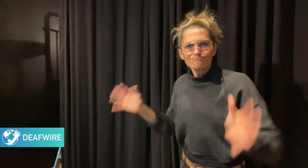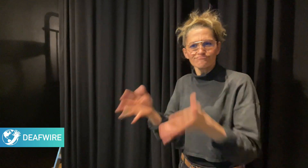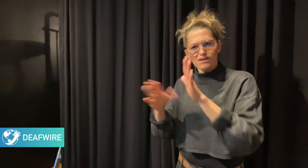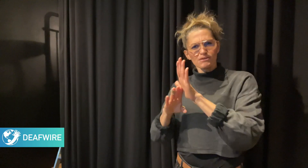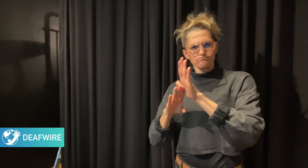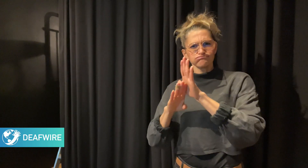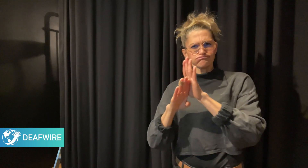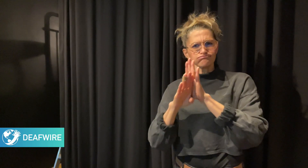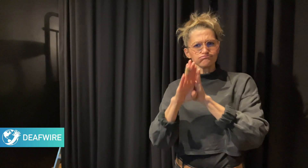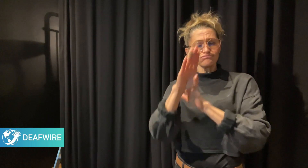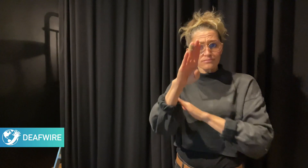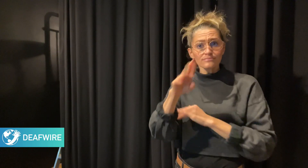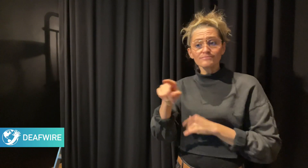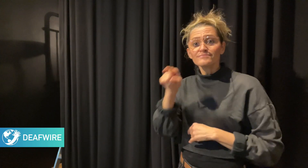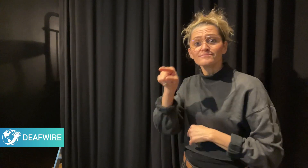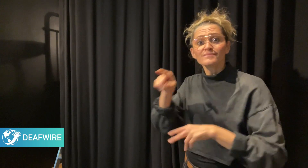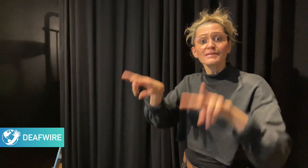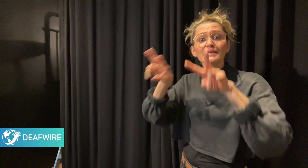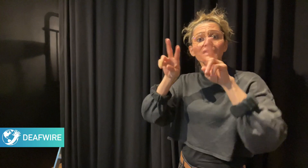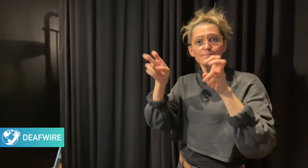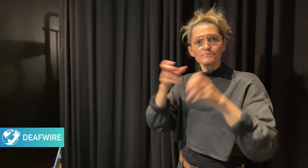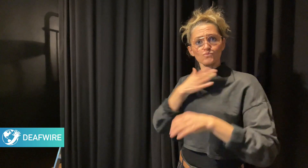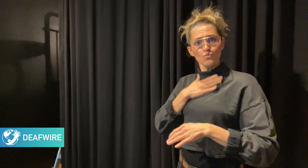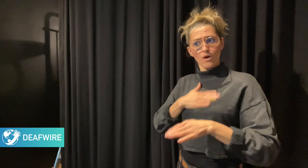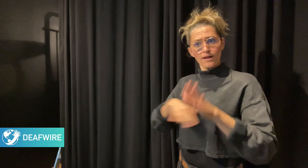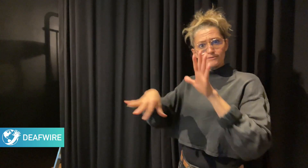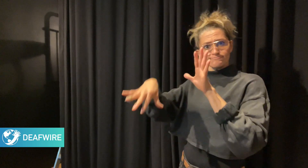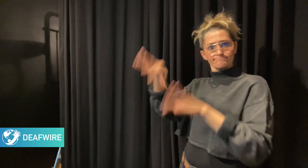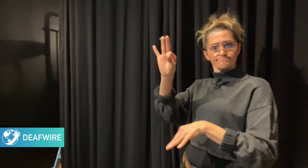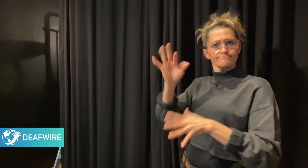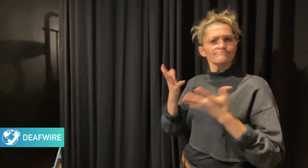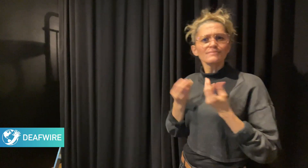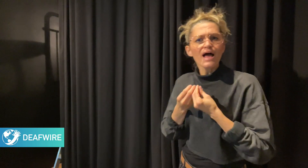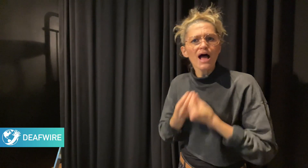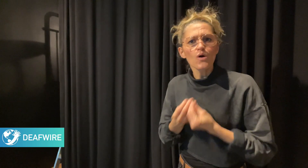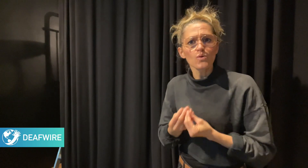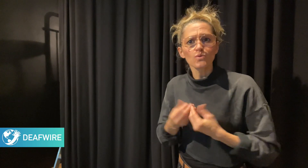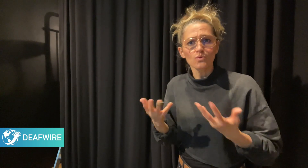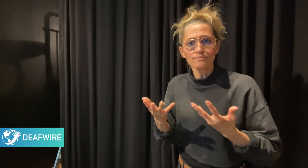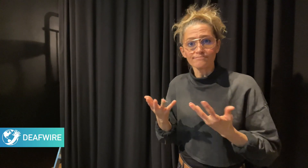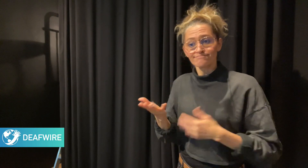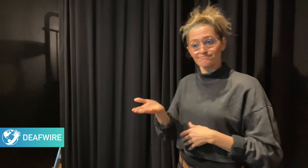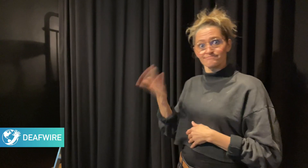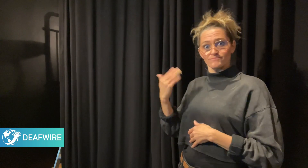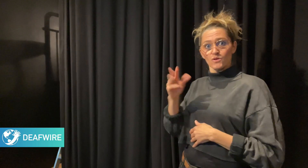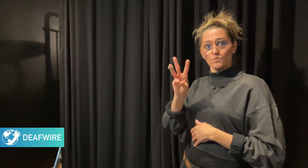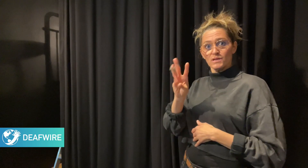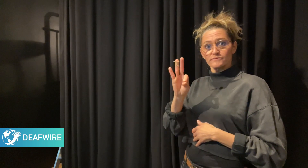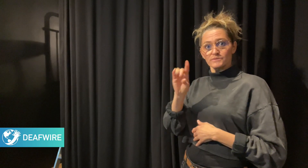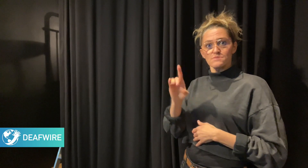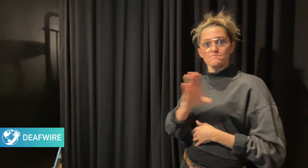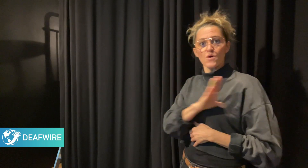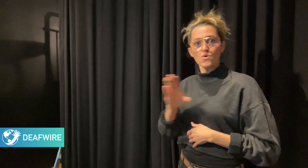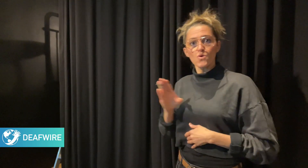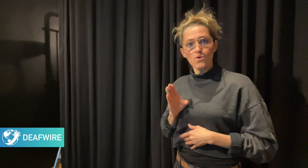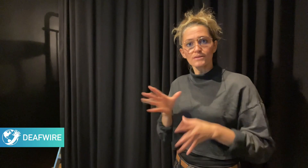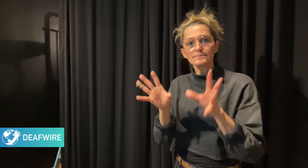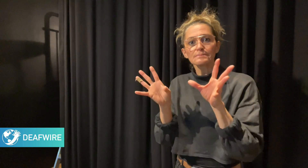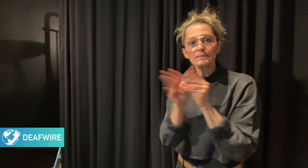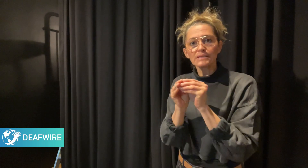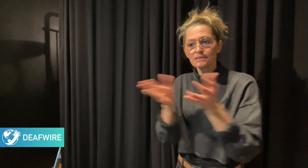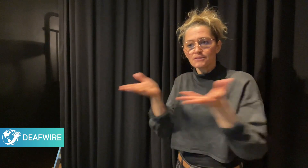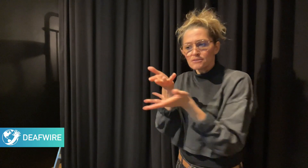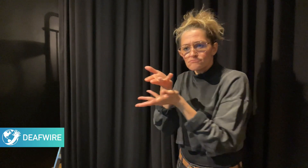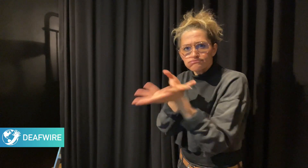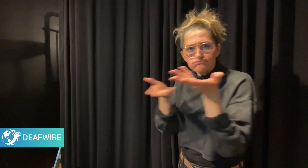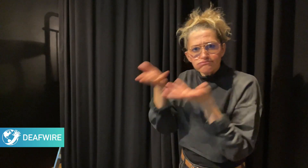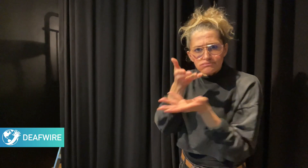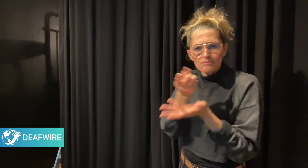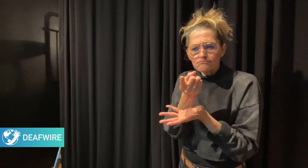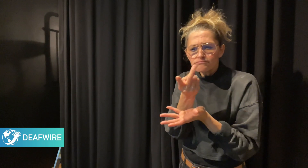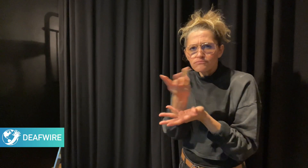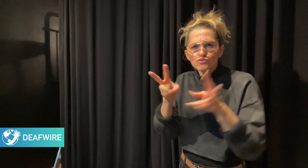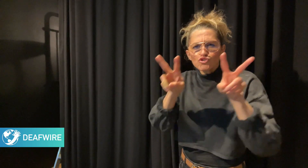was chosen from several topics during a WFD Board meeting.